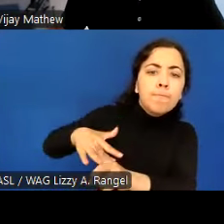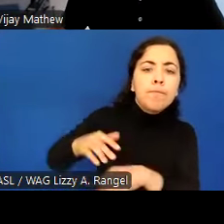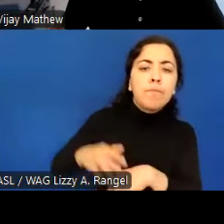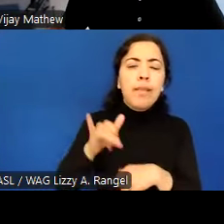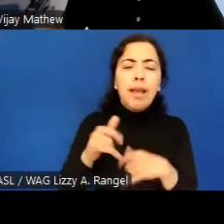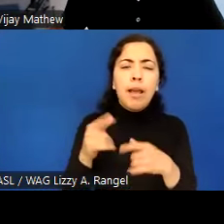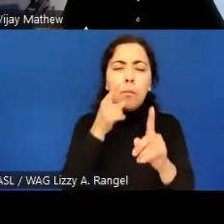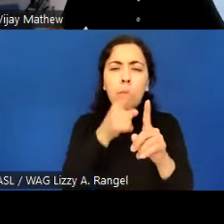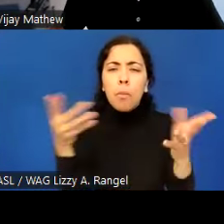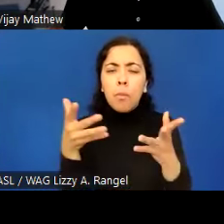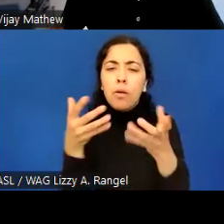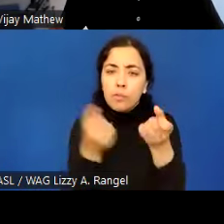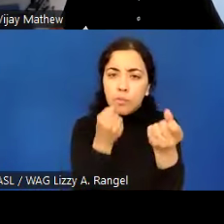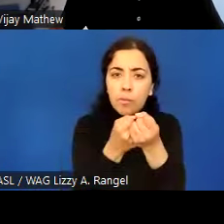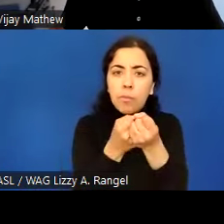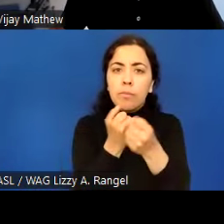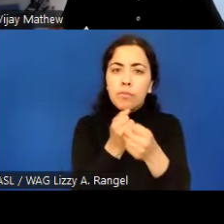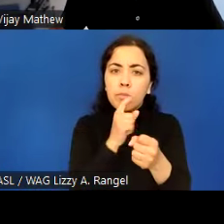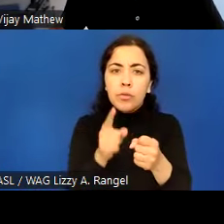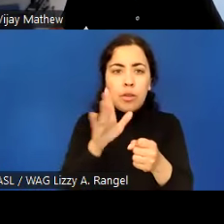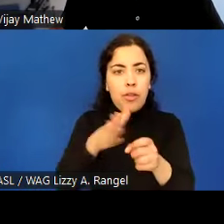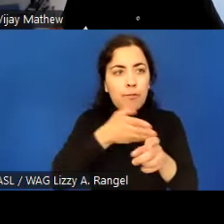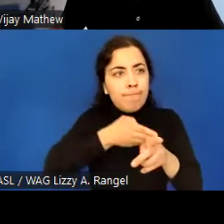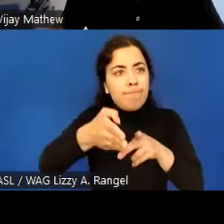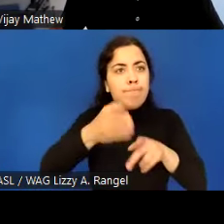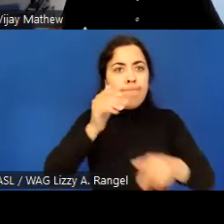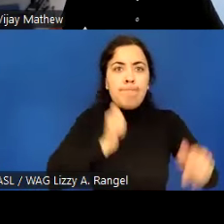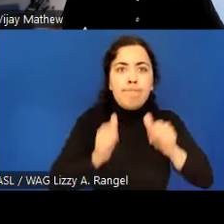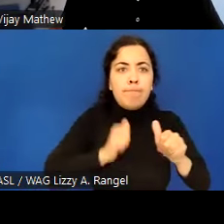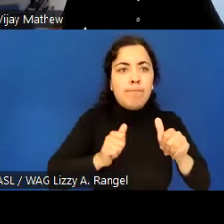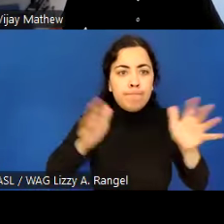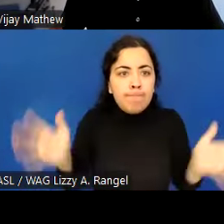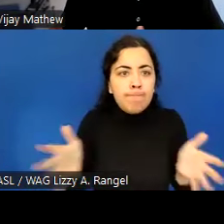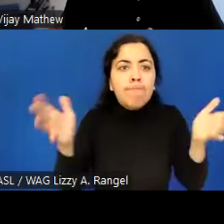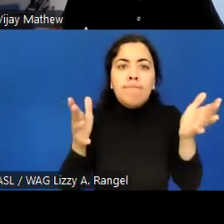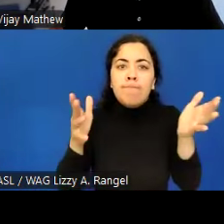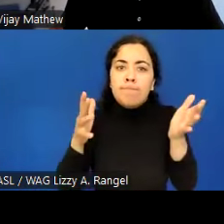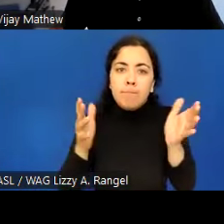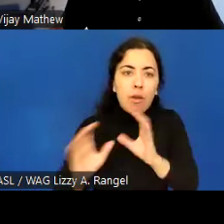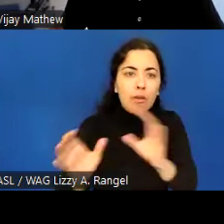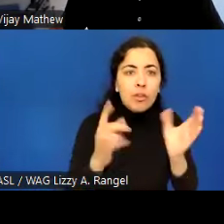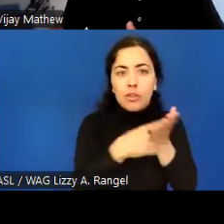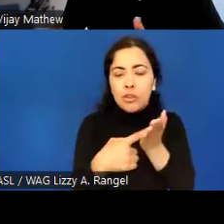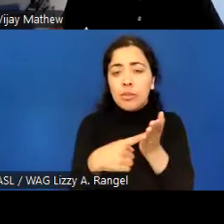field's ideas and conversations by providing copy editing and technical support as well as